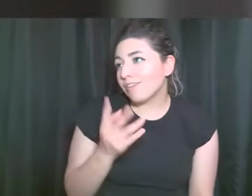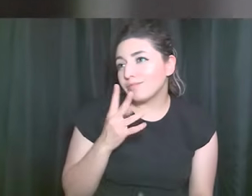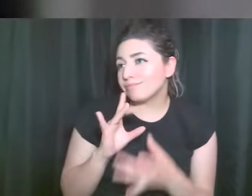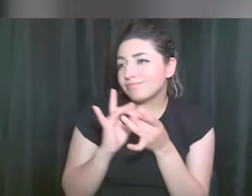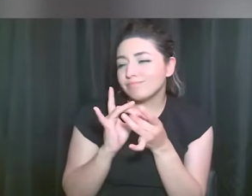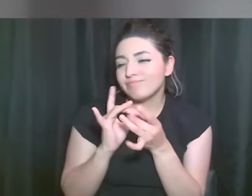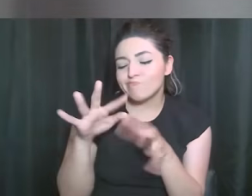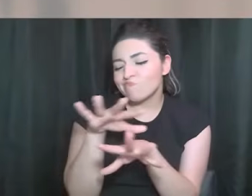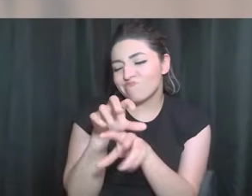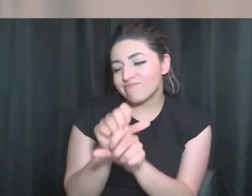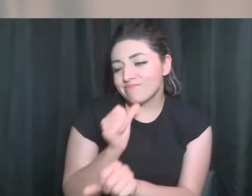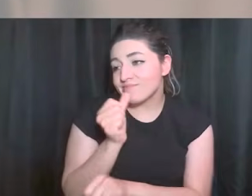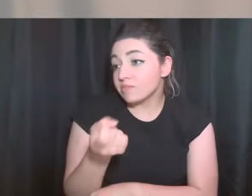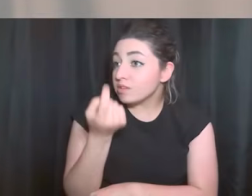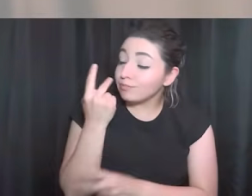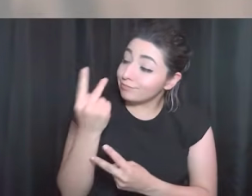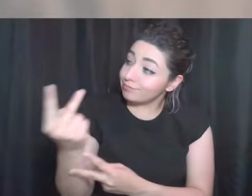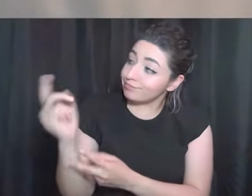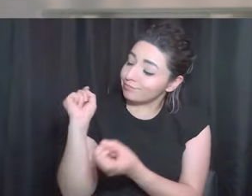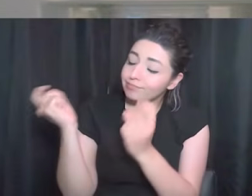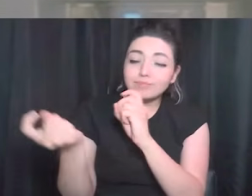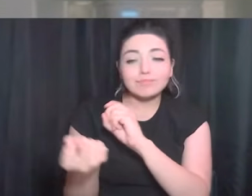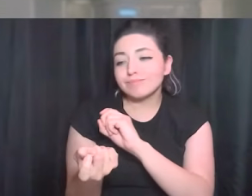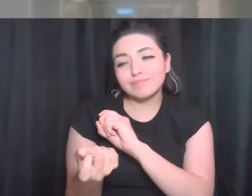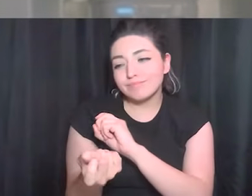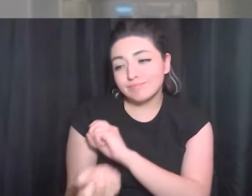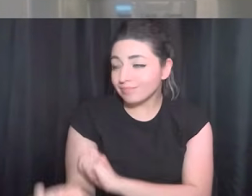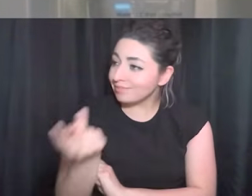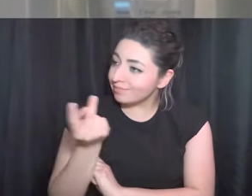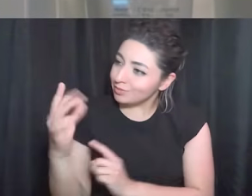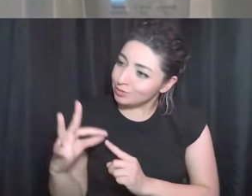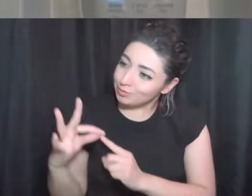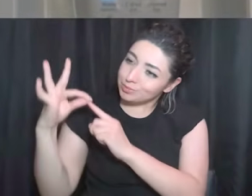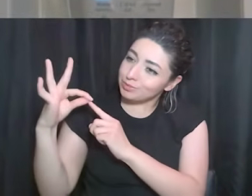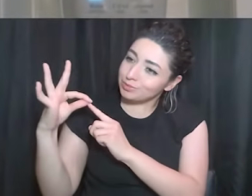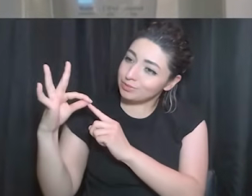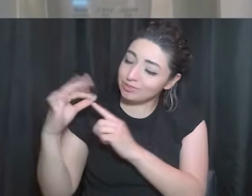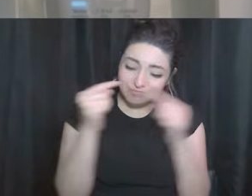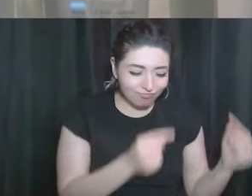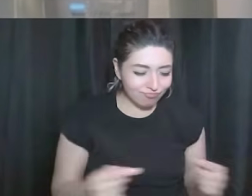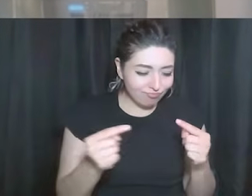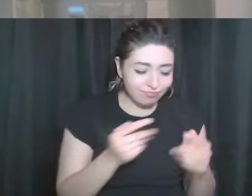We've never had a traditional relationship, but I wouldn't change the past. Any of it. It's ours.